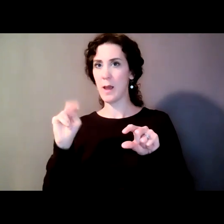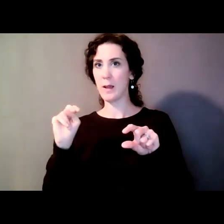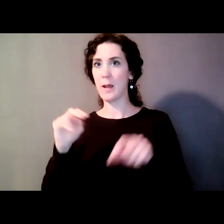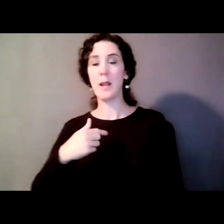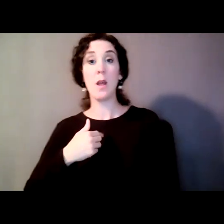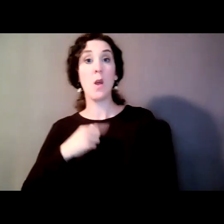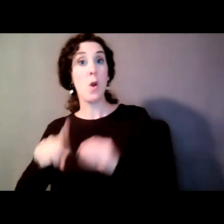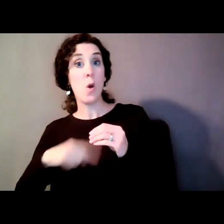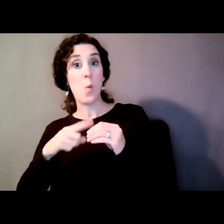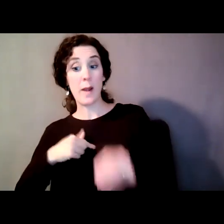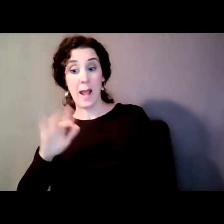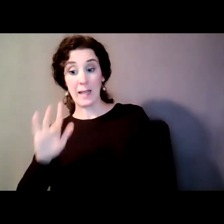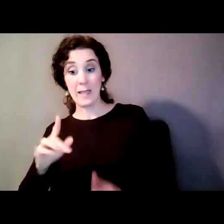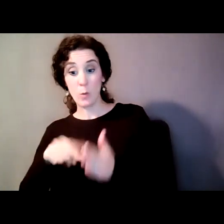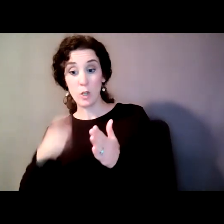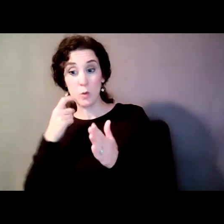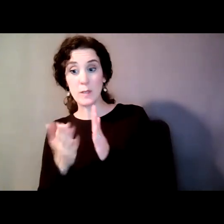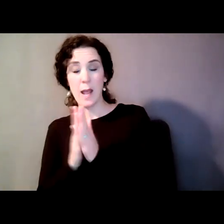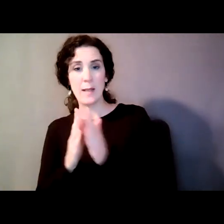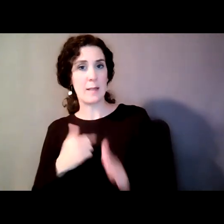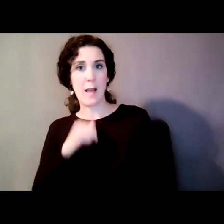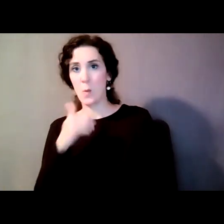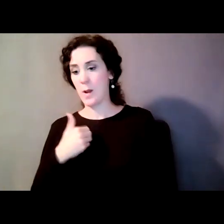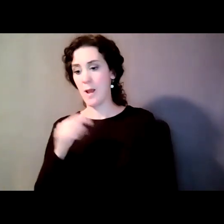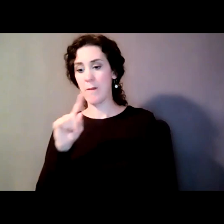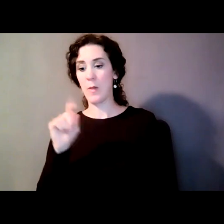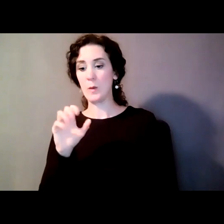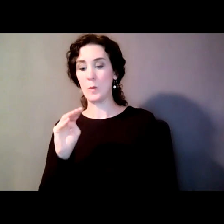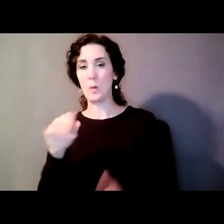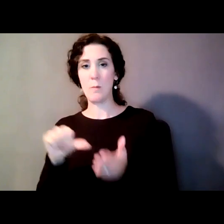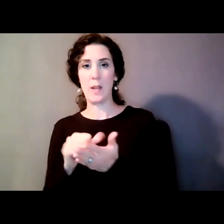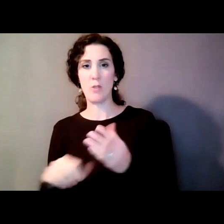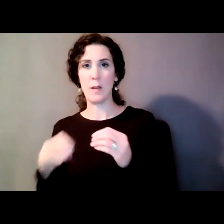When I click what you just asked me to click I don't have the zoom page anymore. What you see?